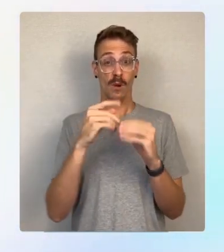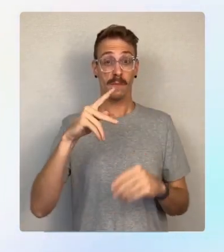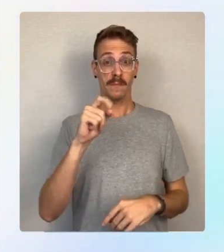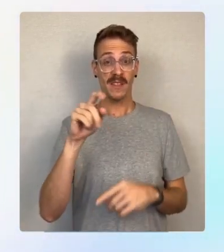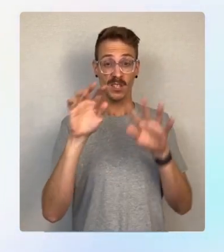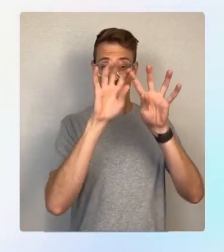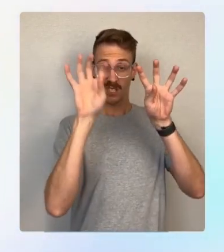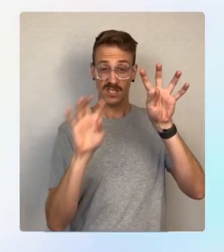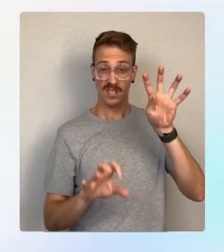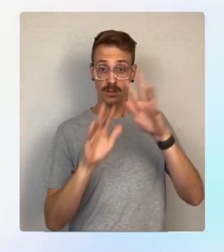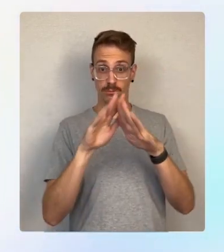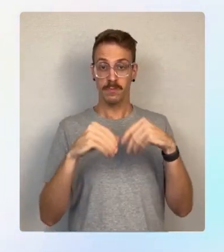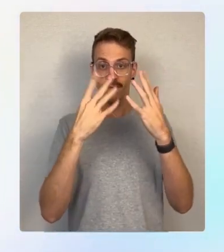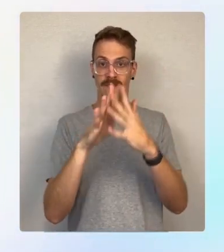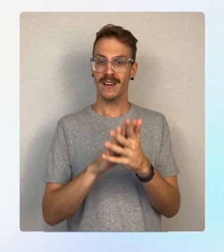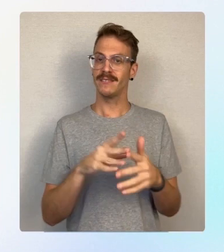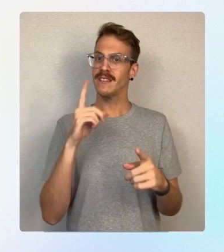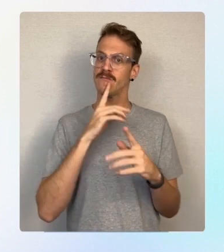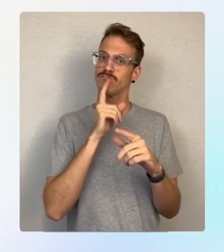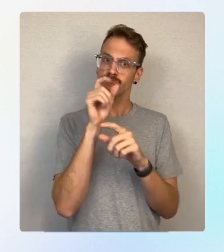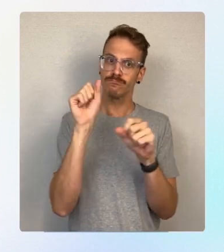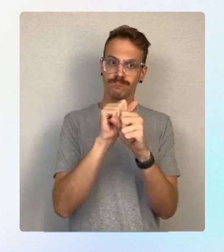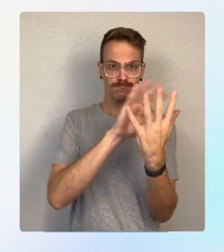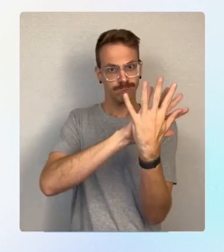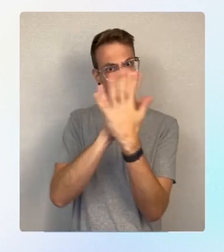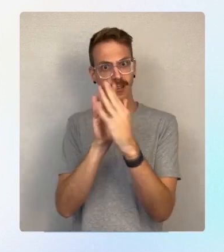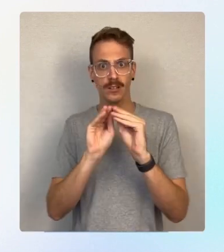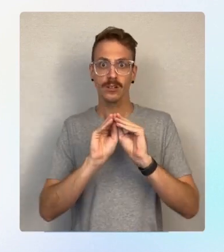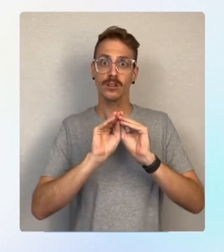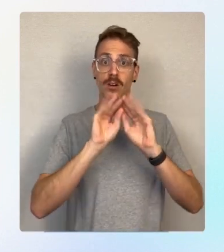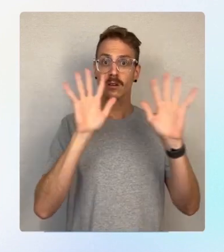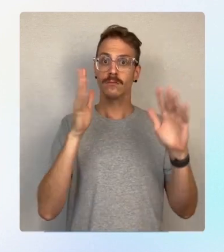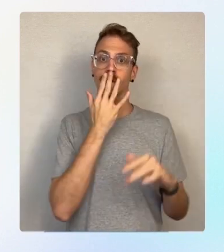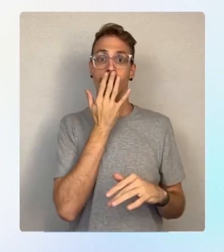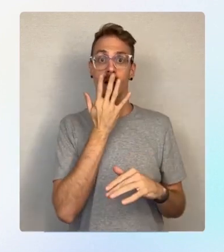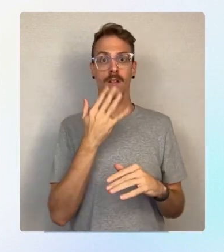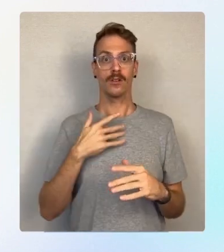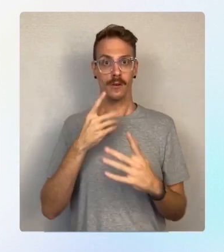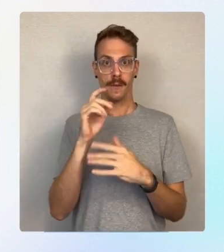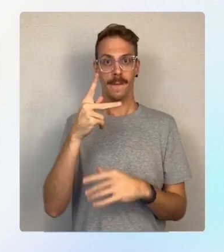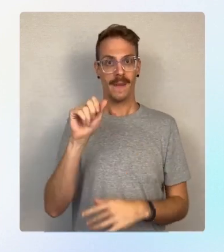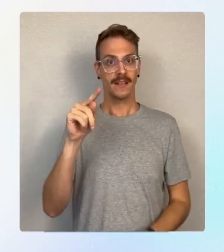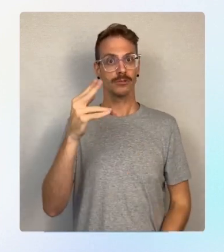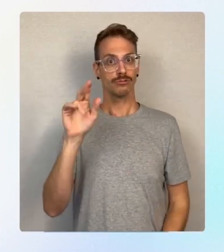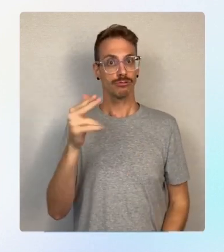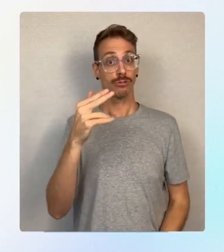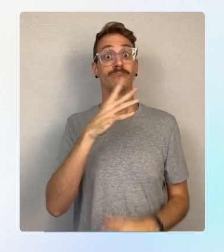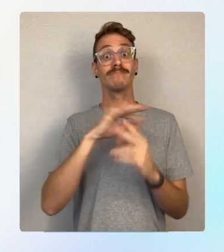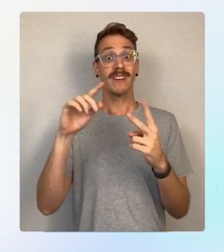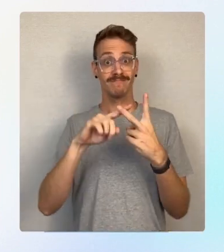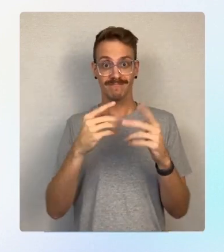to deliver high resolution color passthrough, and it includes improved sensors